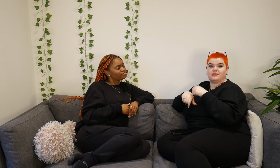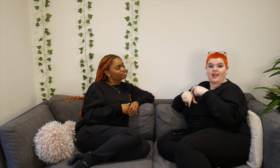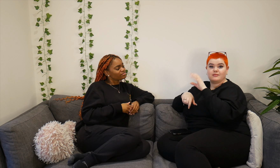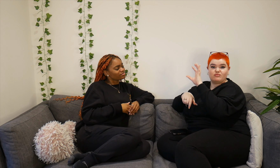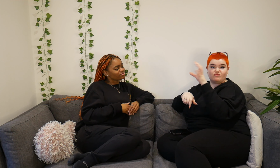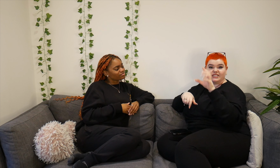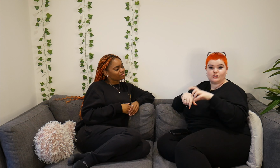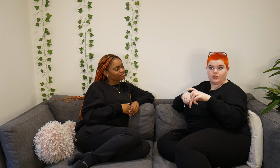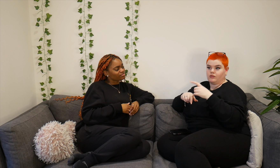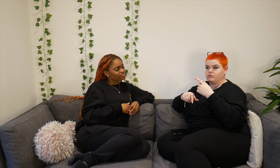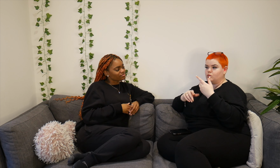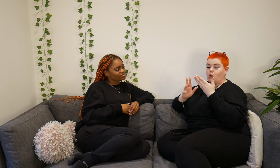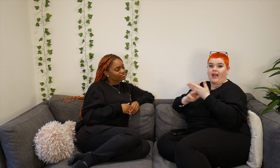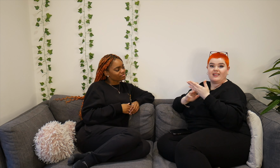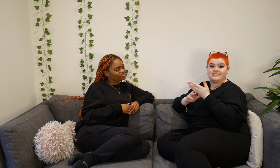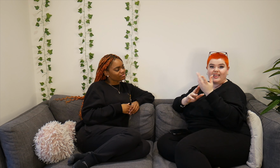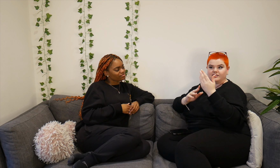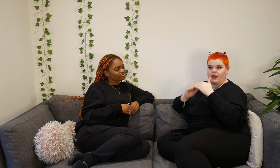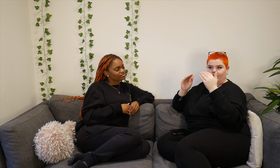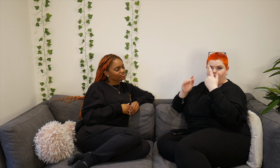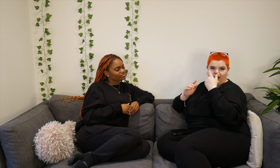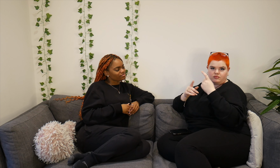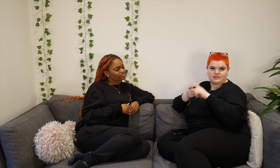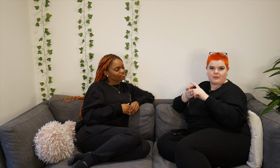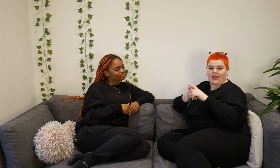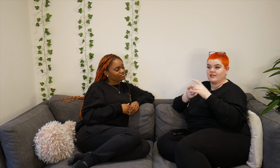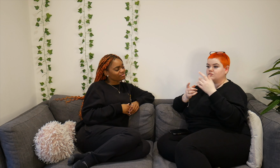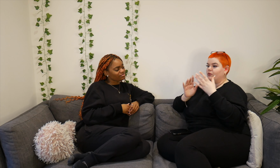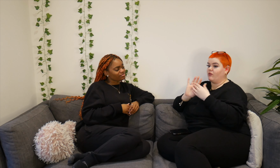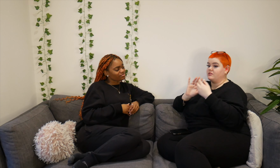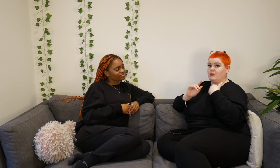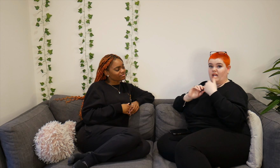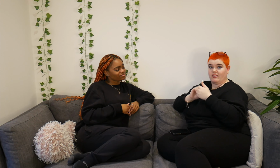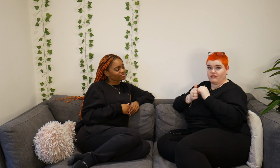the quality of services that you get in healthcare, and your access levels can depend.